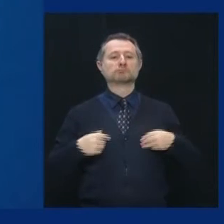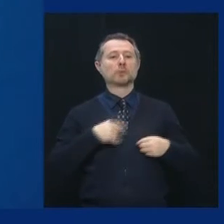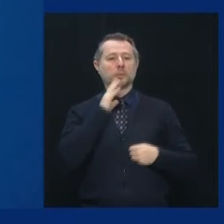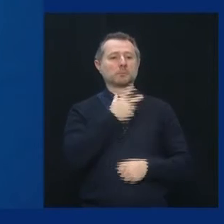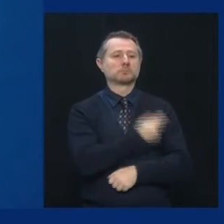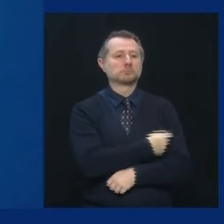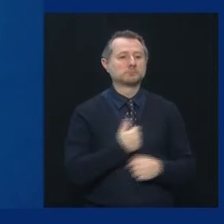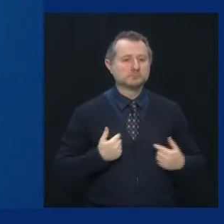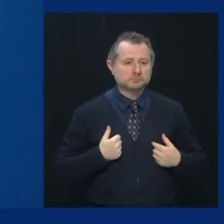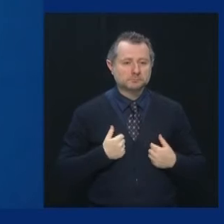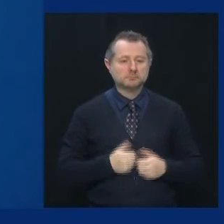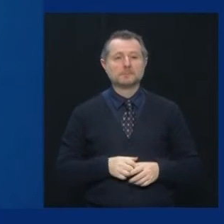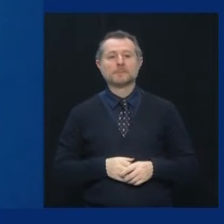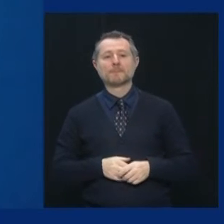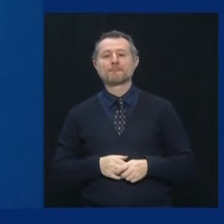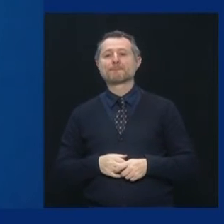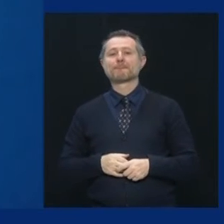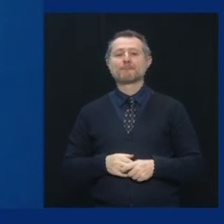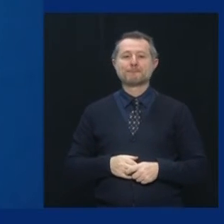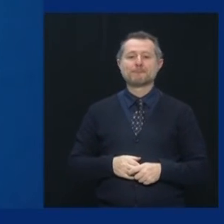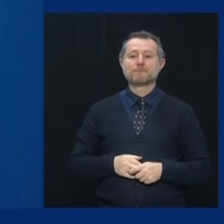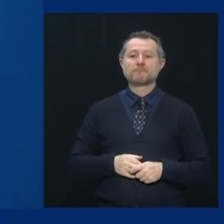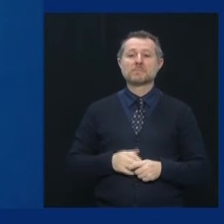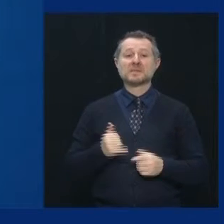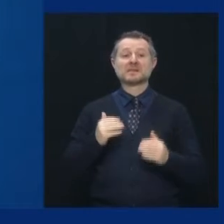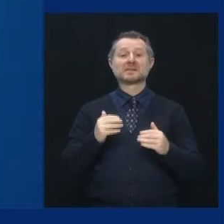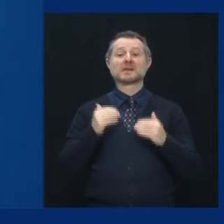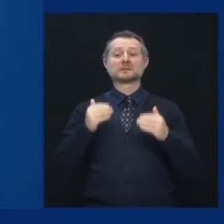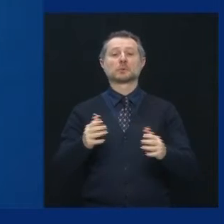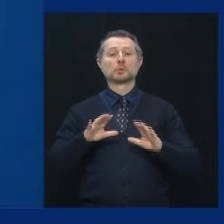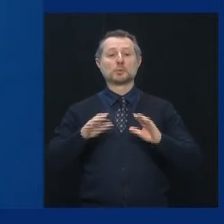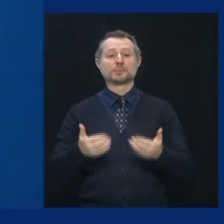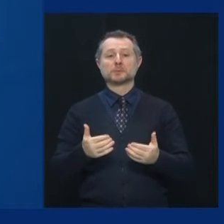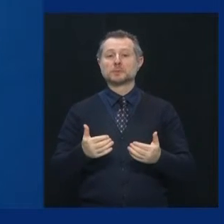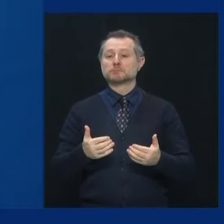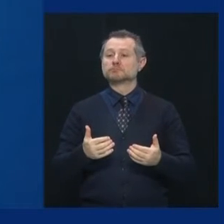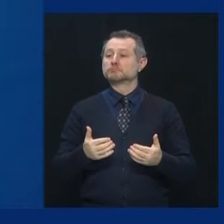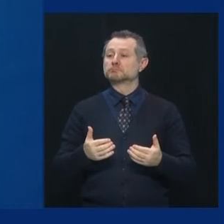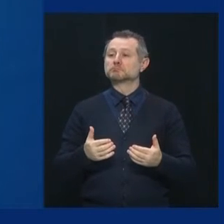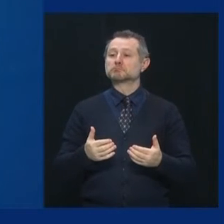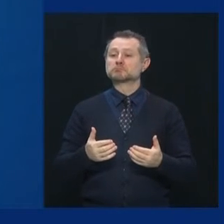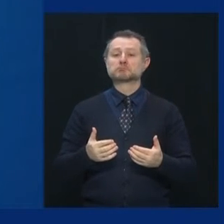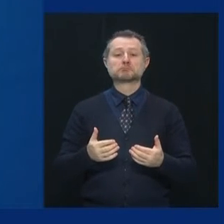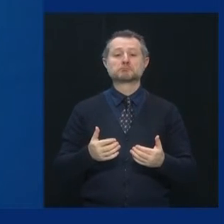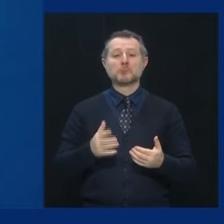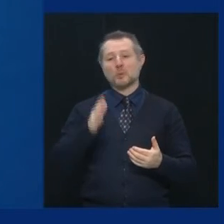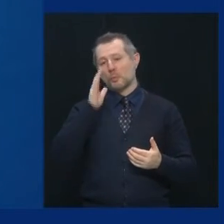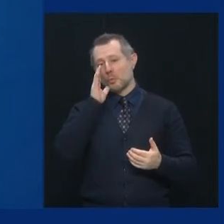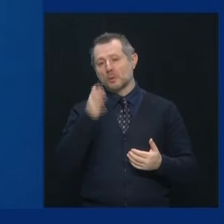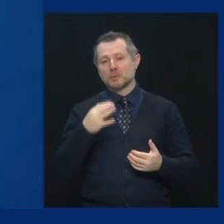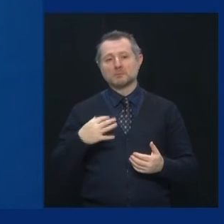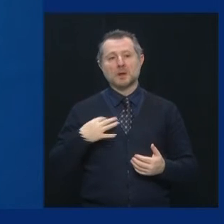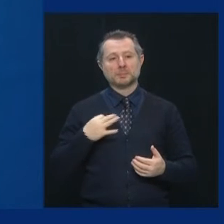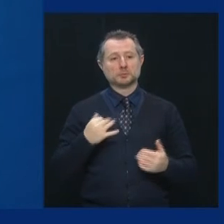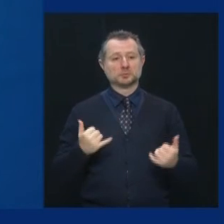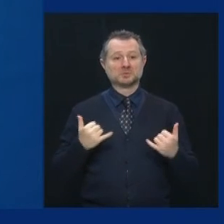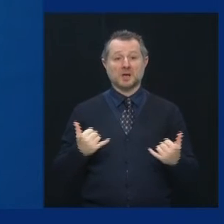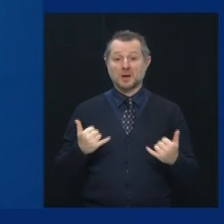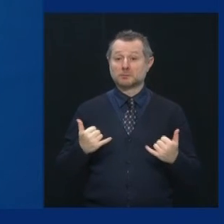IN POOR COMMUNITIES ACROSS THE